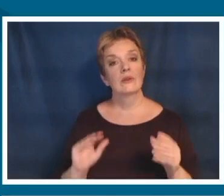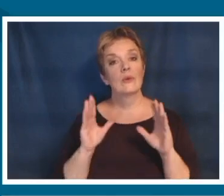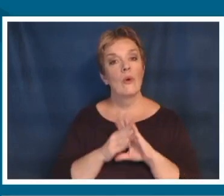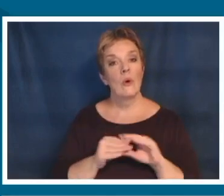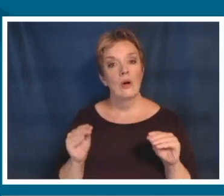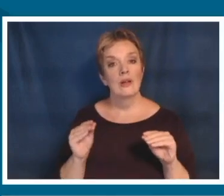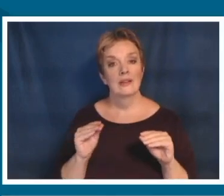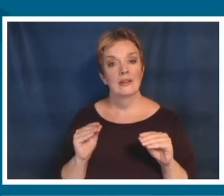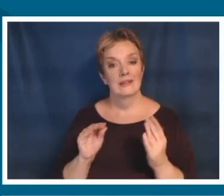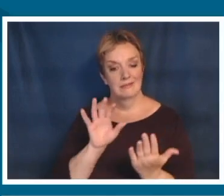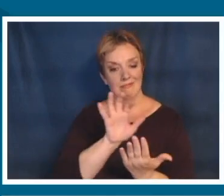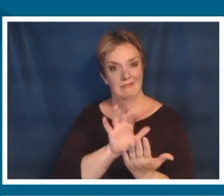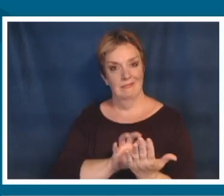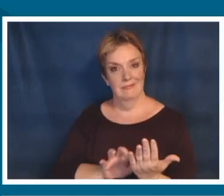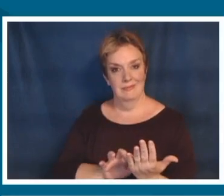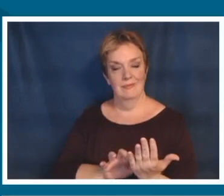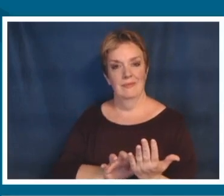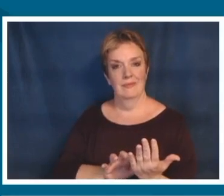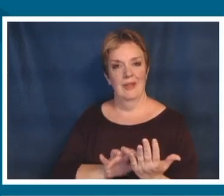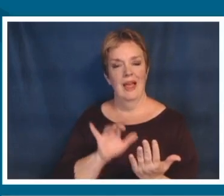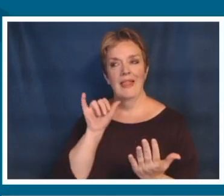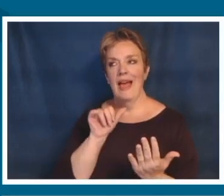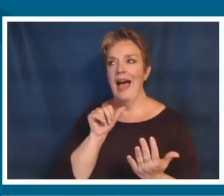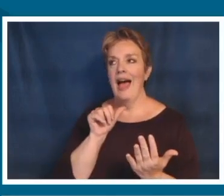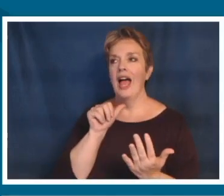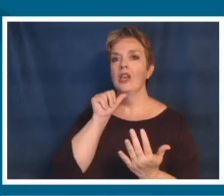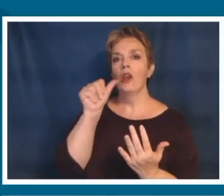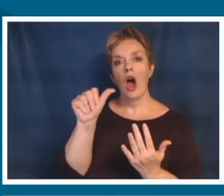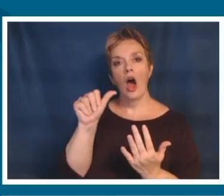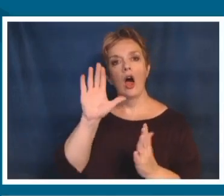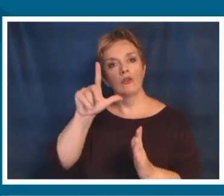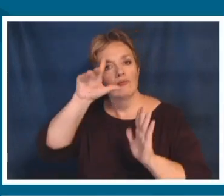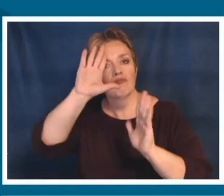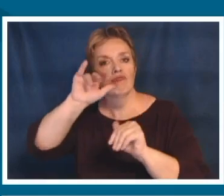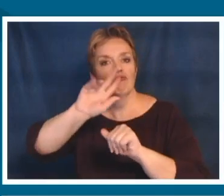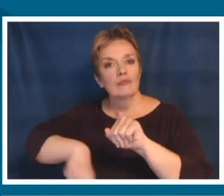you know very much outside the norm so